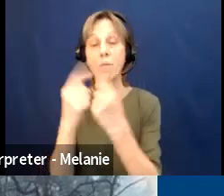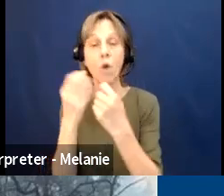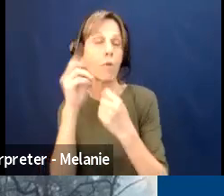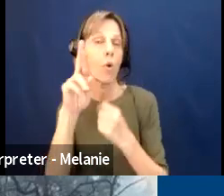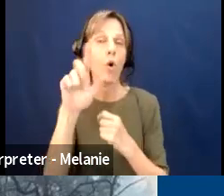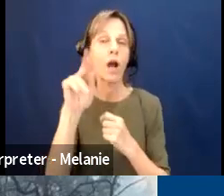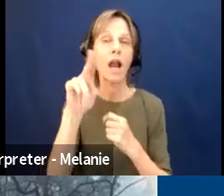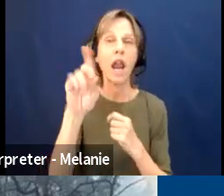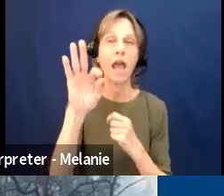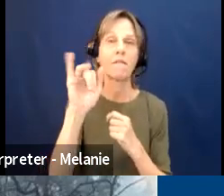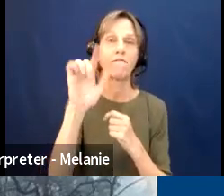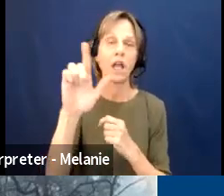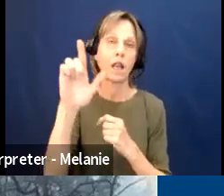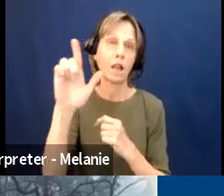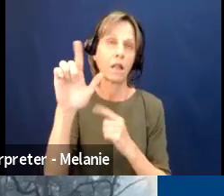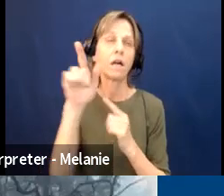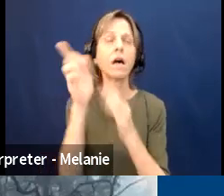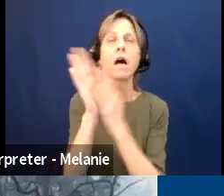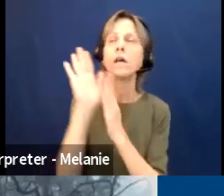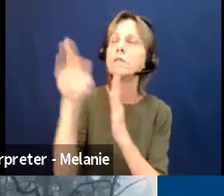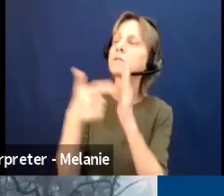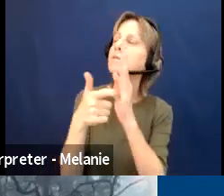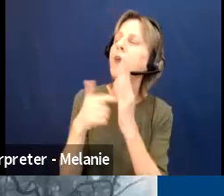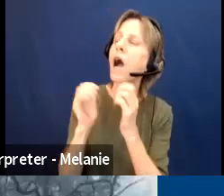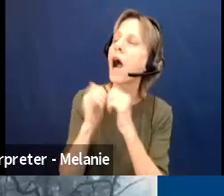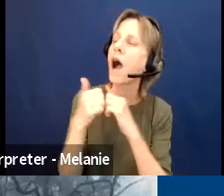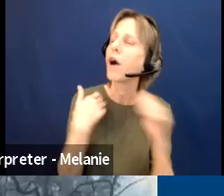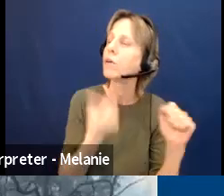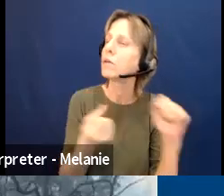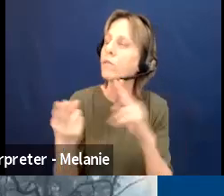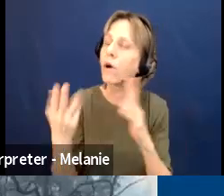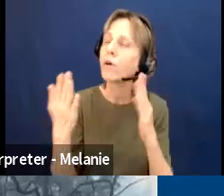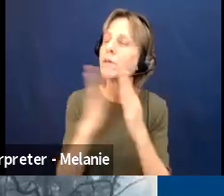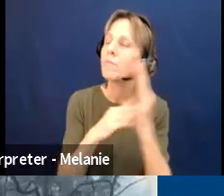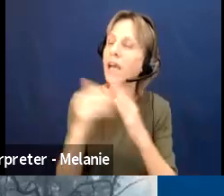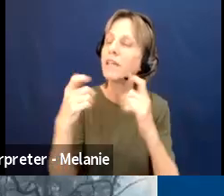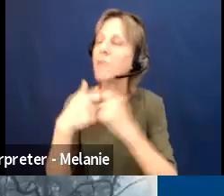are for disposing of cleaning products paint batteries um typically after a fire you know state